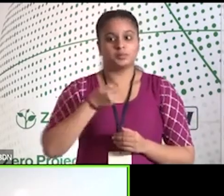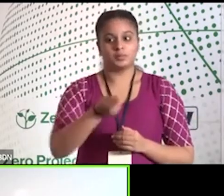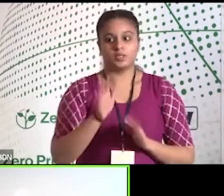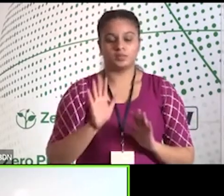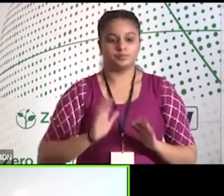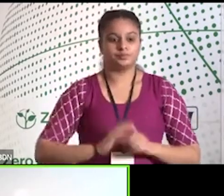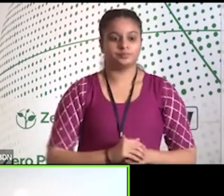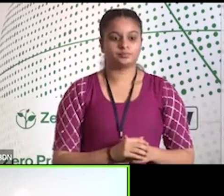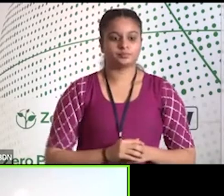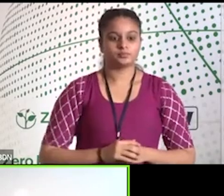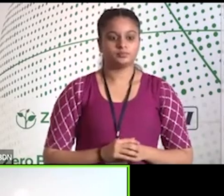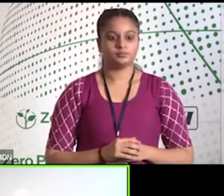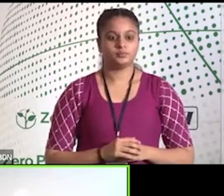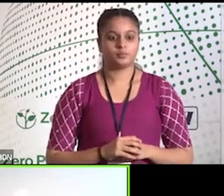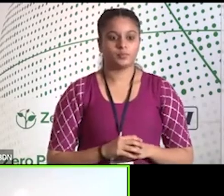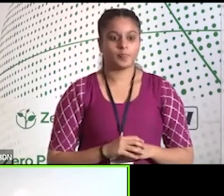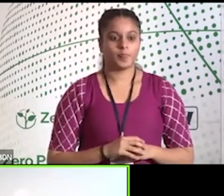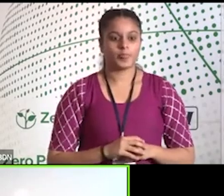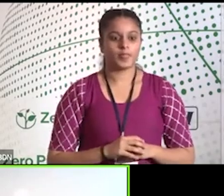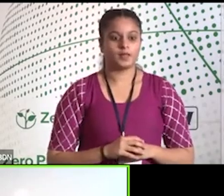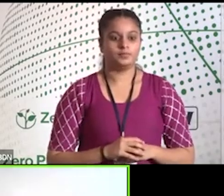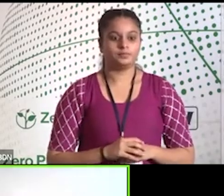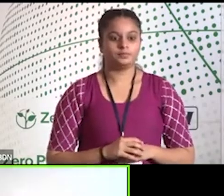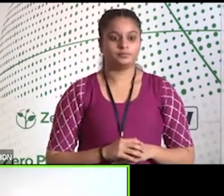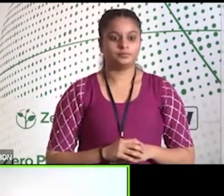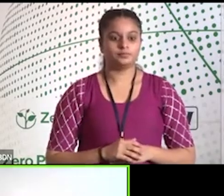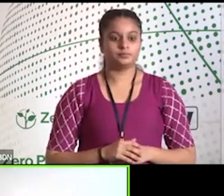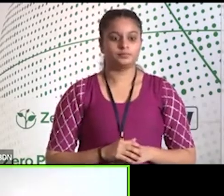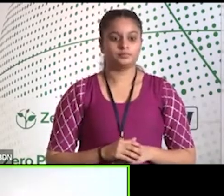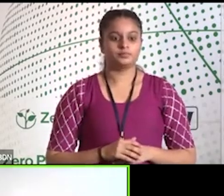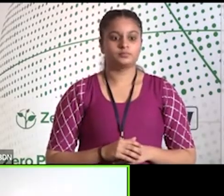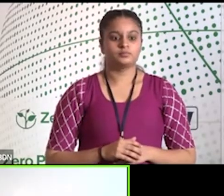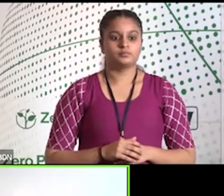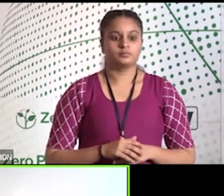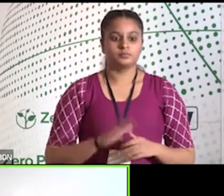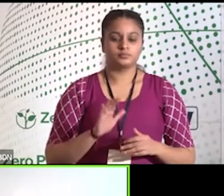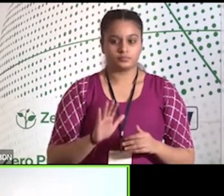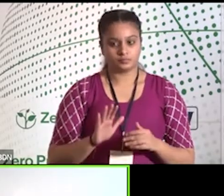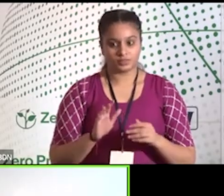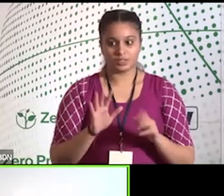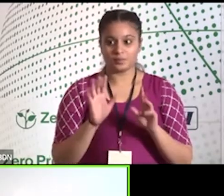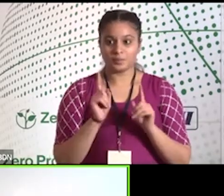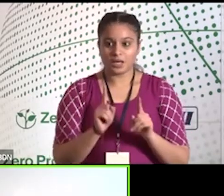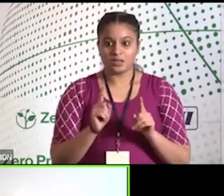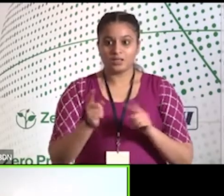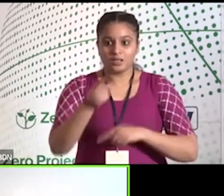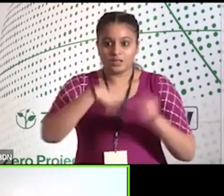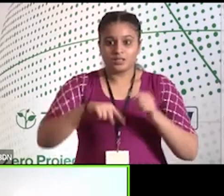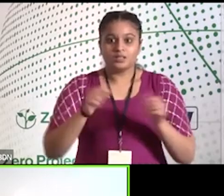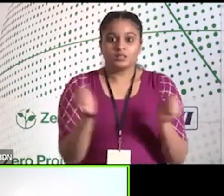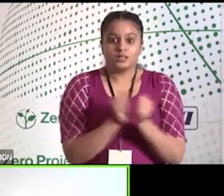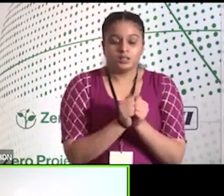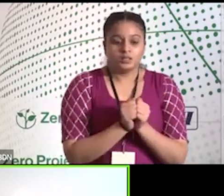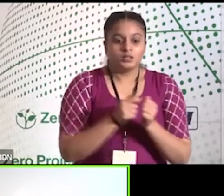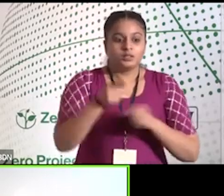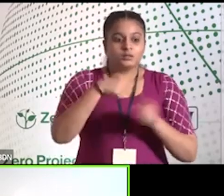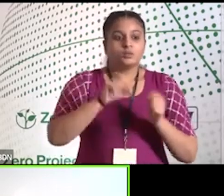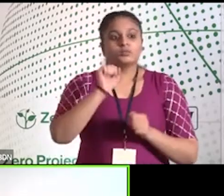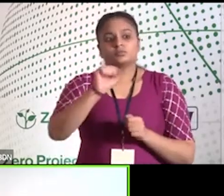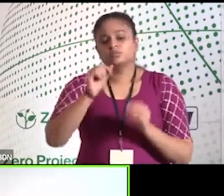And it has kind of not only creating the awareness but also having something which is stalked by your neighbor and creating